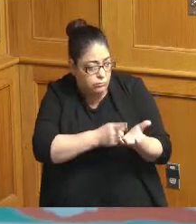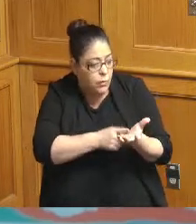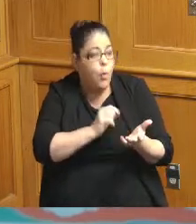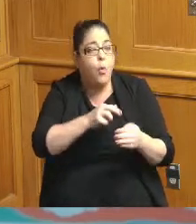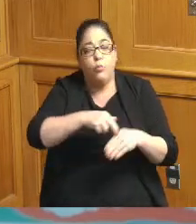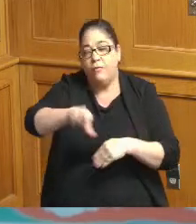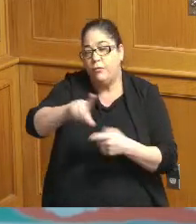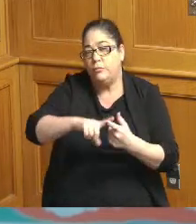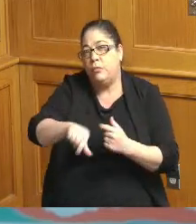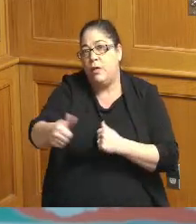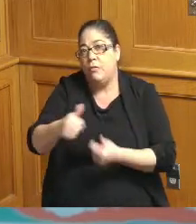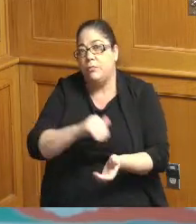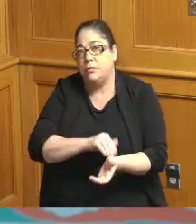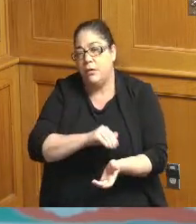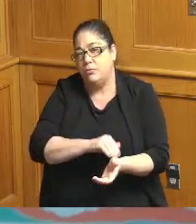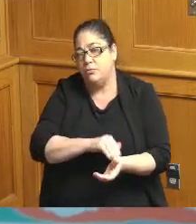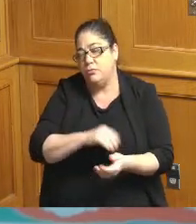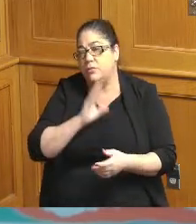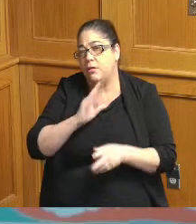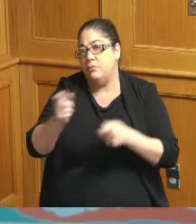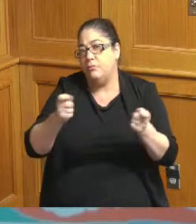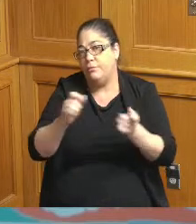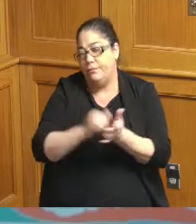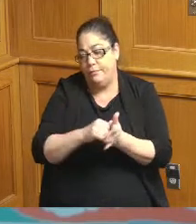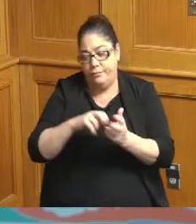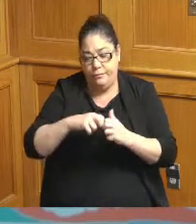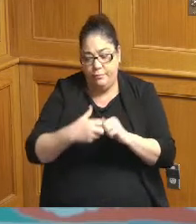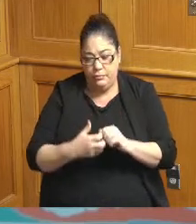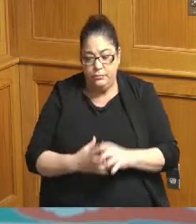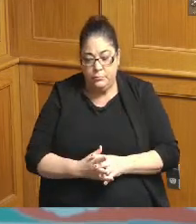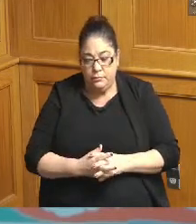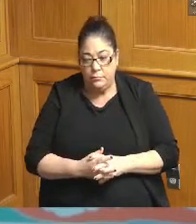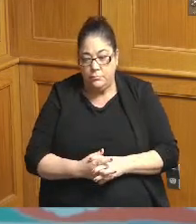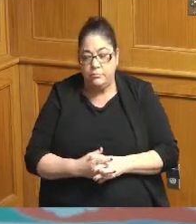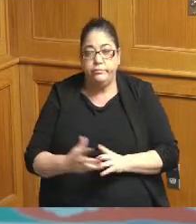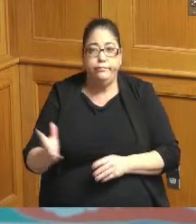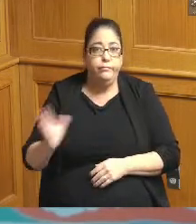to deal with whatever that symptom may be so while there is a formal Clinic called a Long